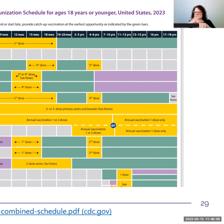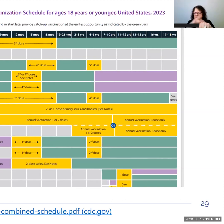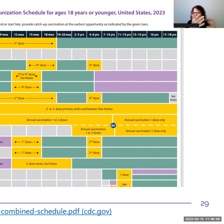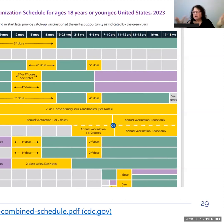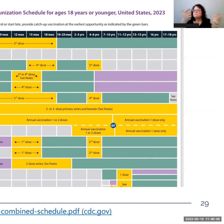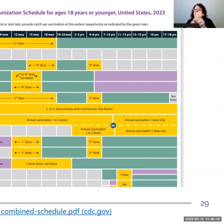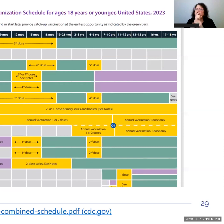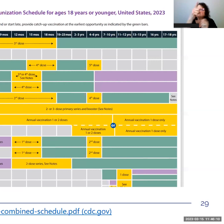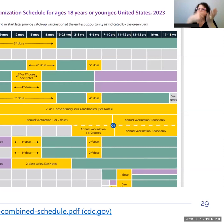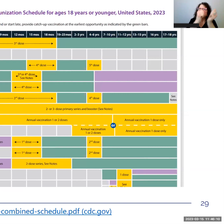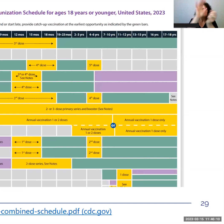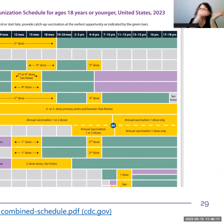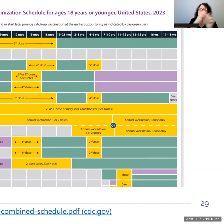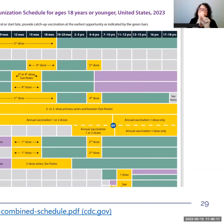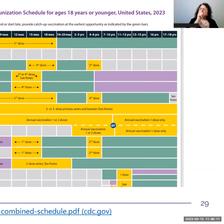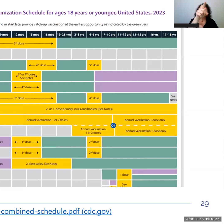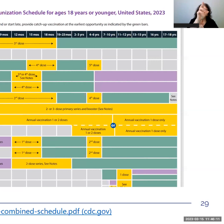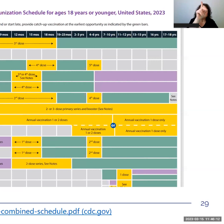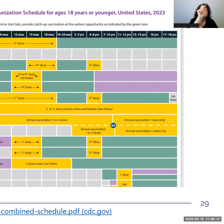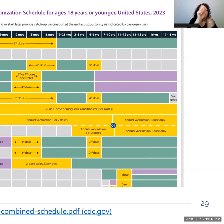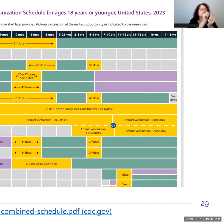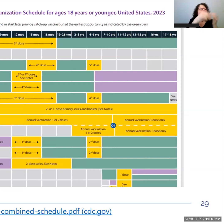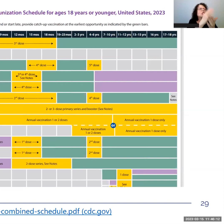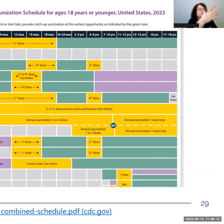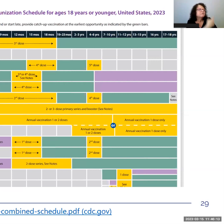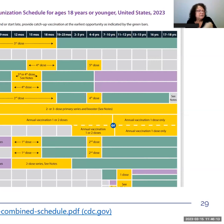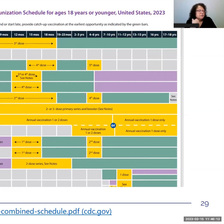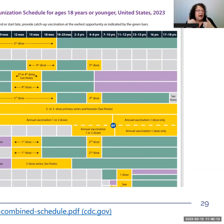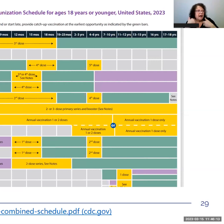up to date with all of your vaccines. We had a really big early flu season this year. So